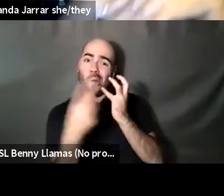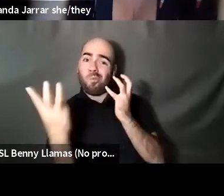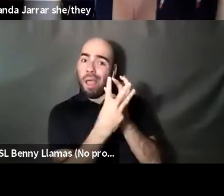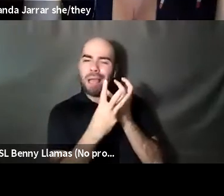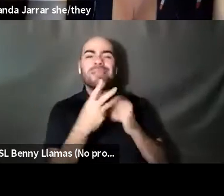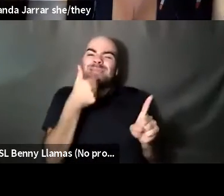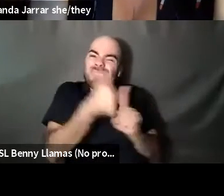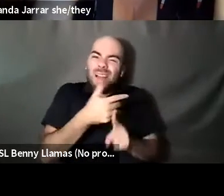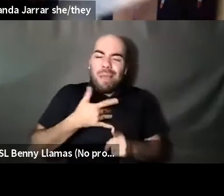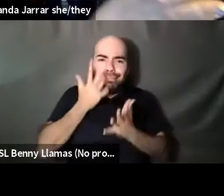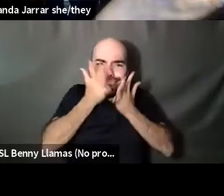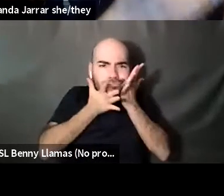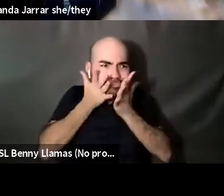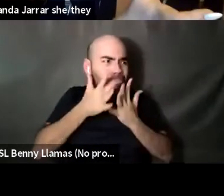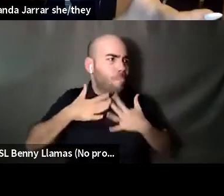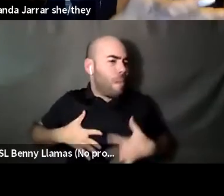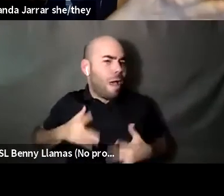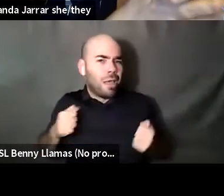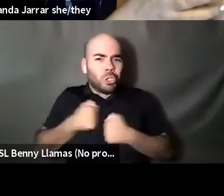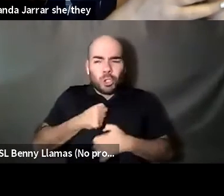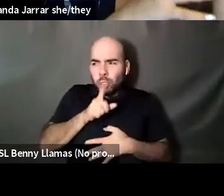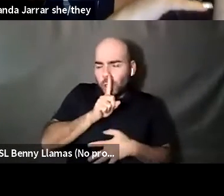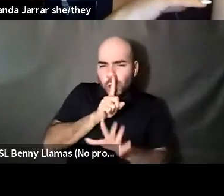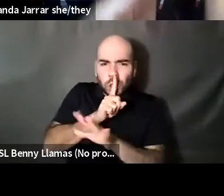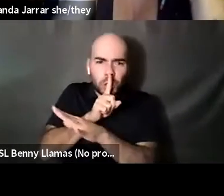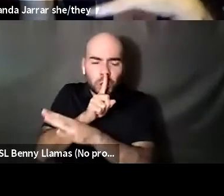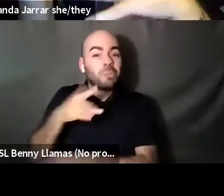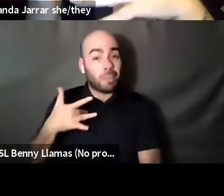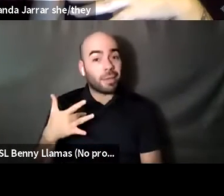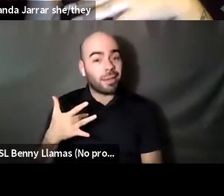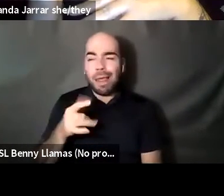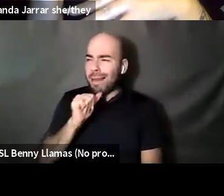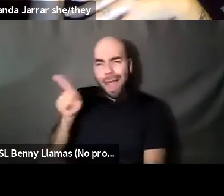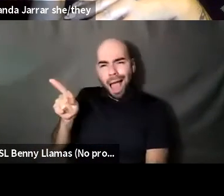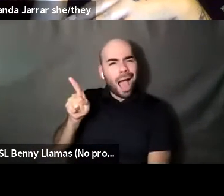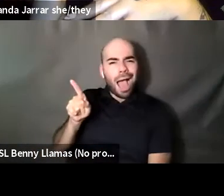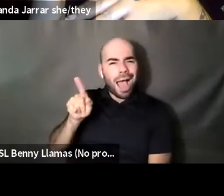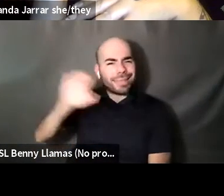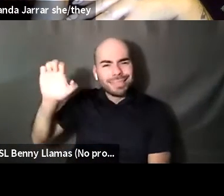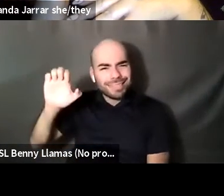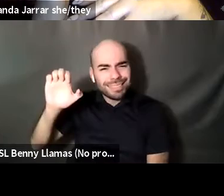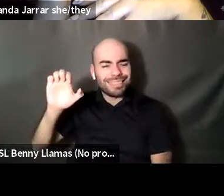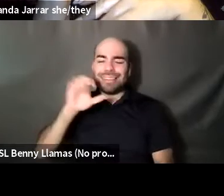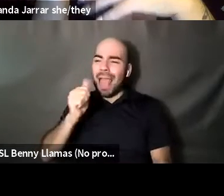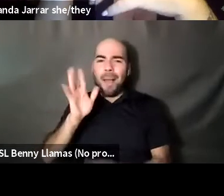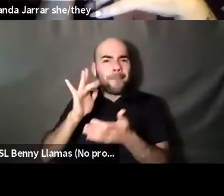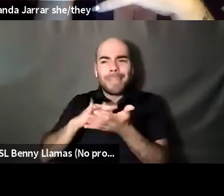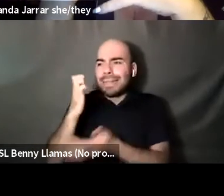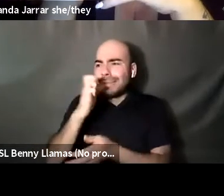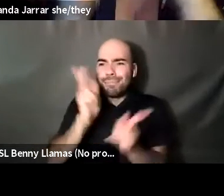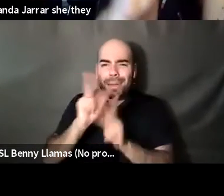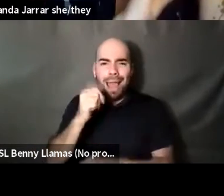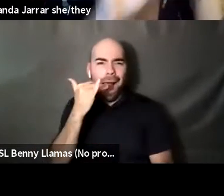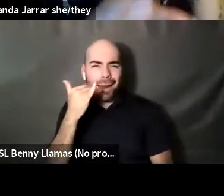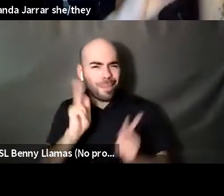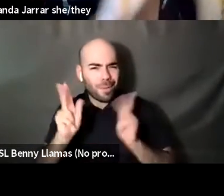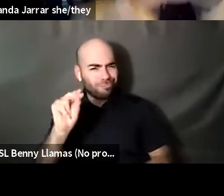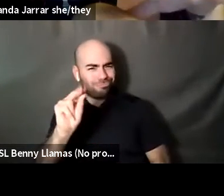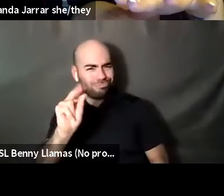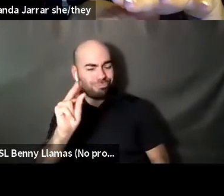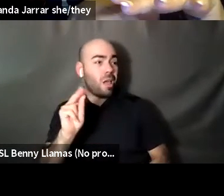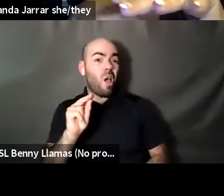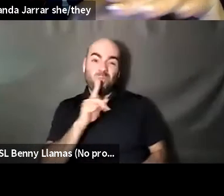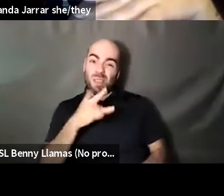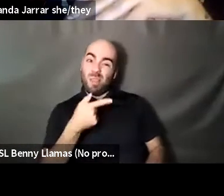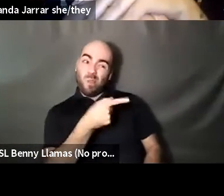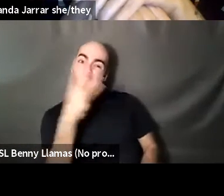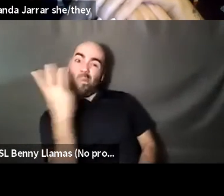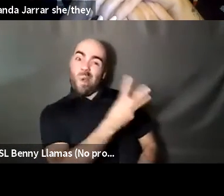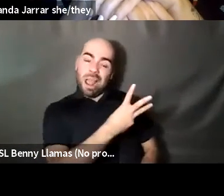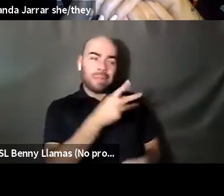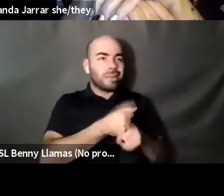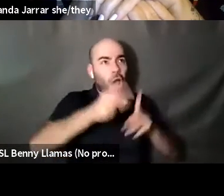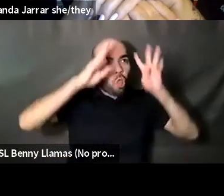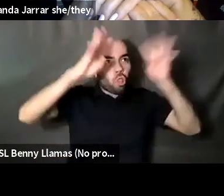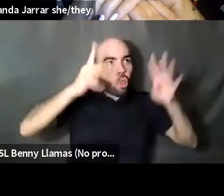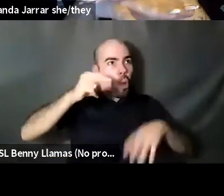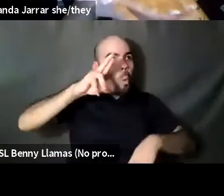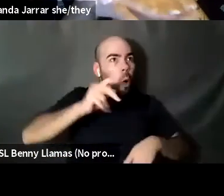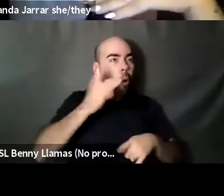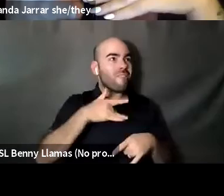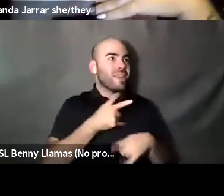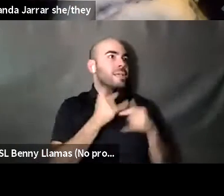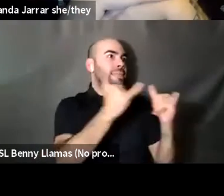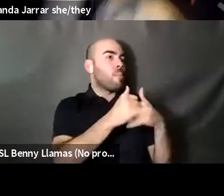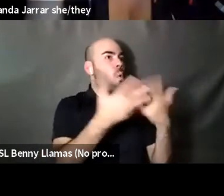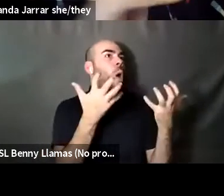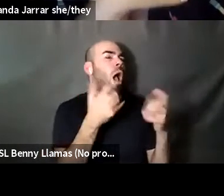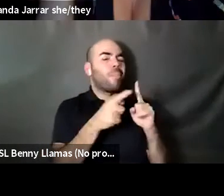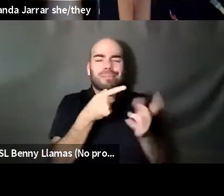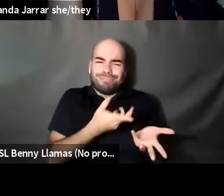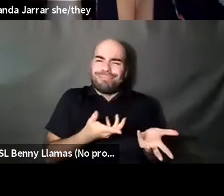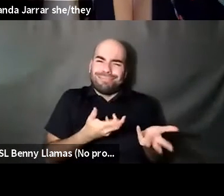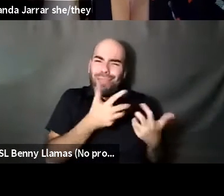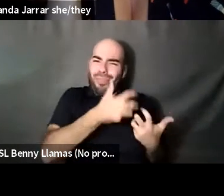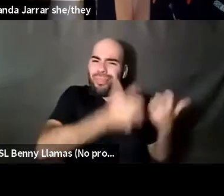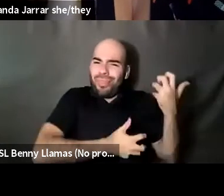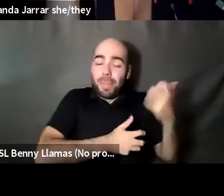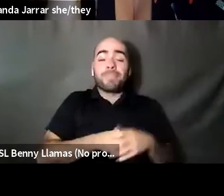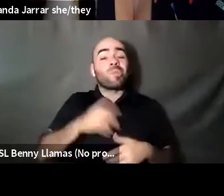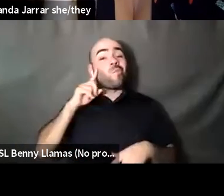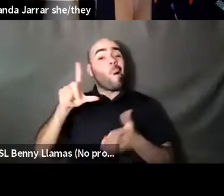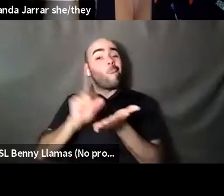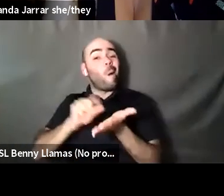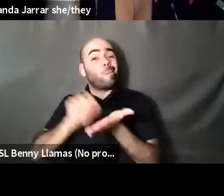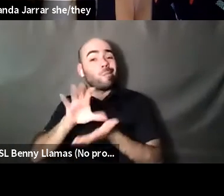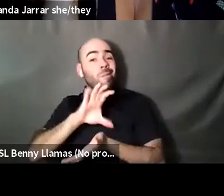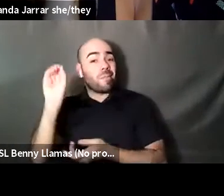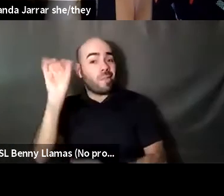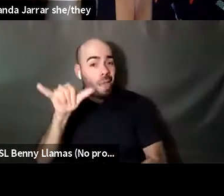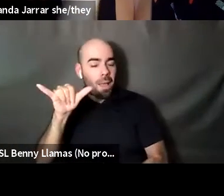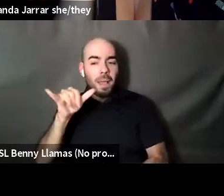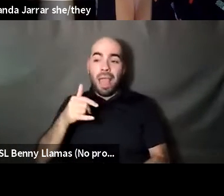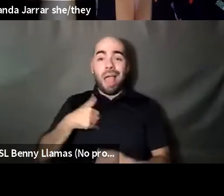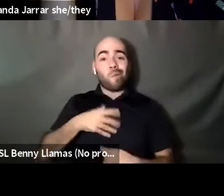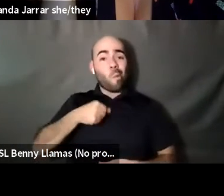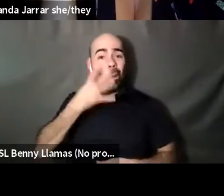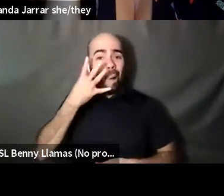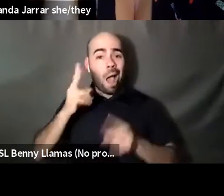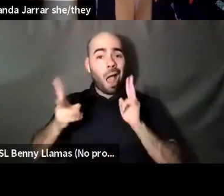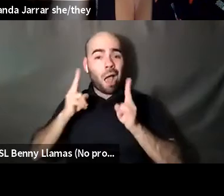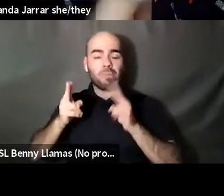Randa Jarrar she/they: Who feel inferior and who created sort of this other as I'm kind of like a shadow to throw all their desires on to. So I feel like in publishing, you just, I feel like I just have to sort of just, if I'm dealing with a white editor just especially a white woman editor, I say,